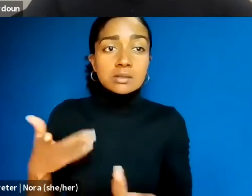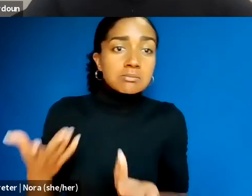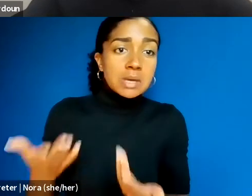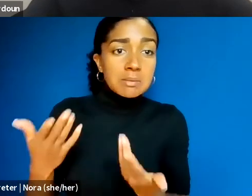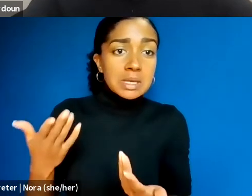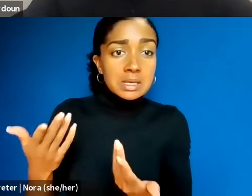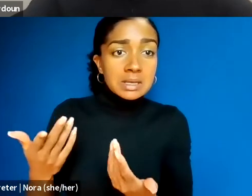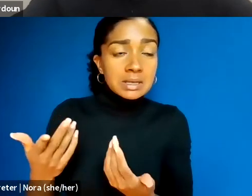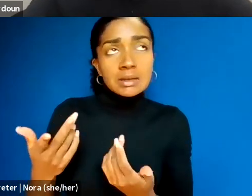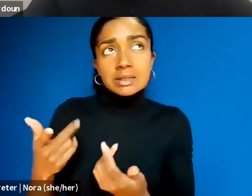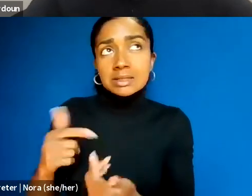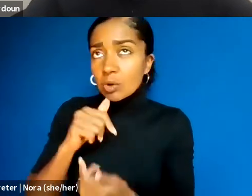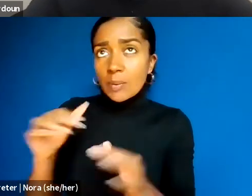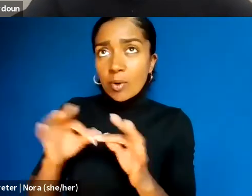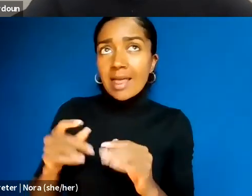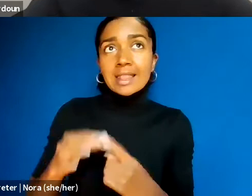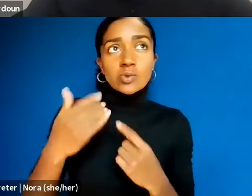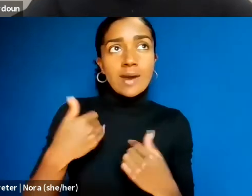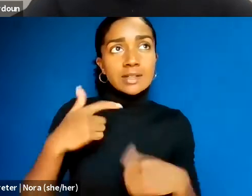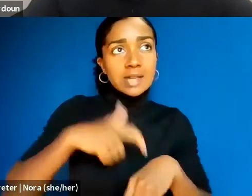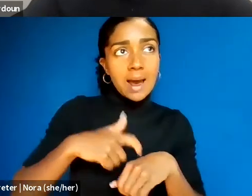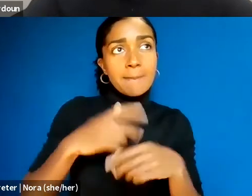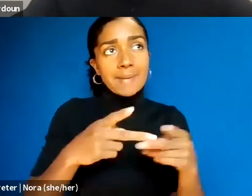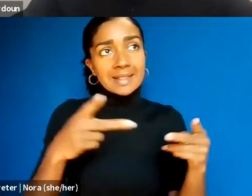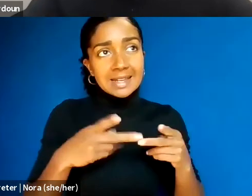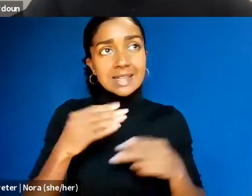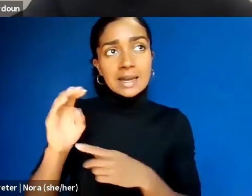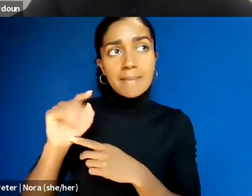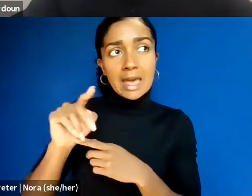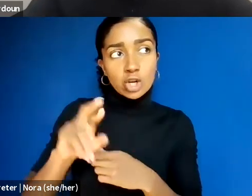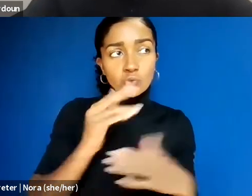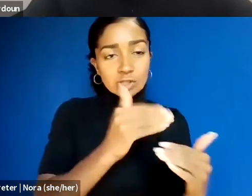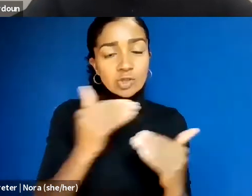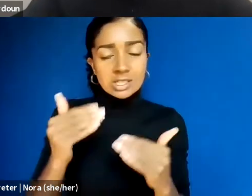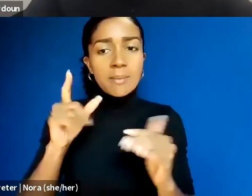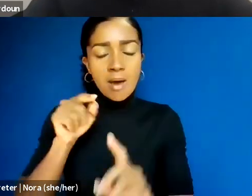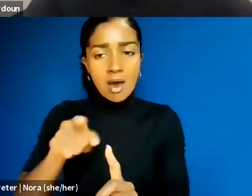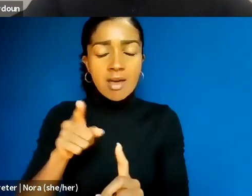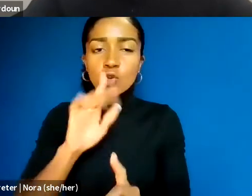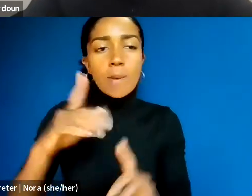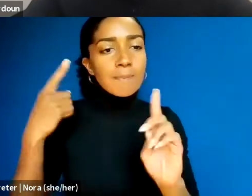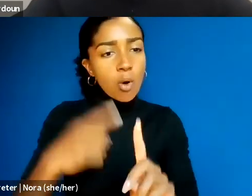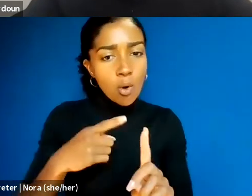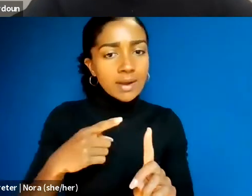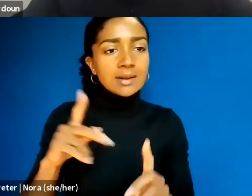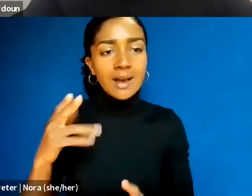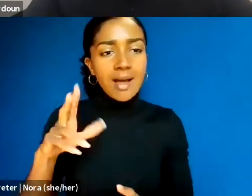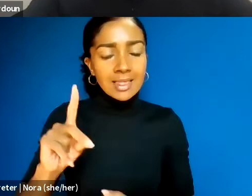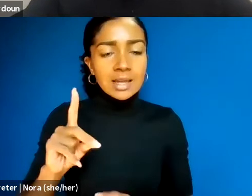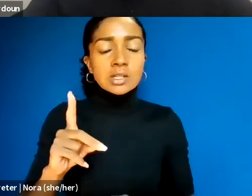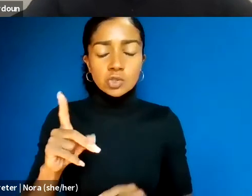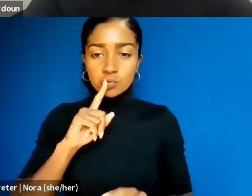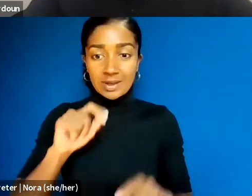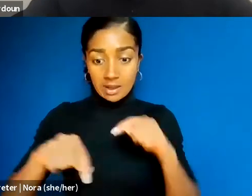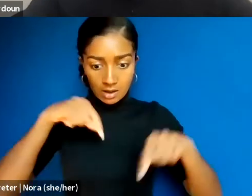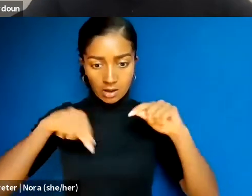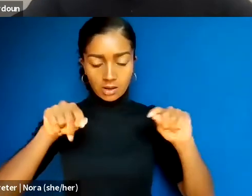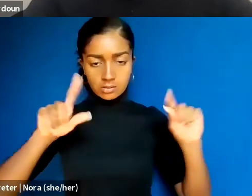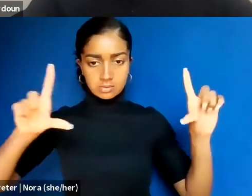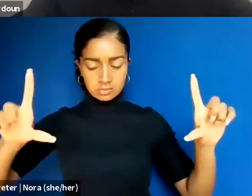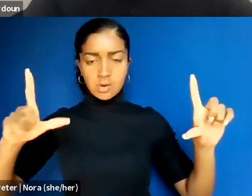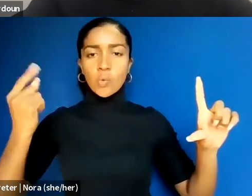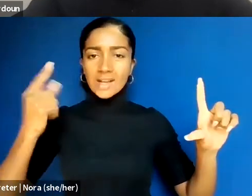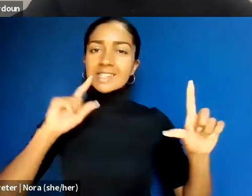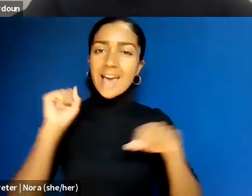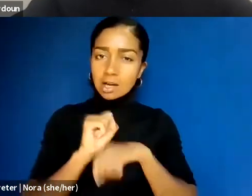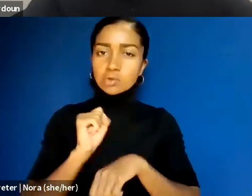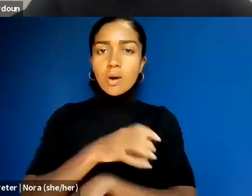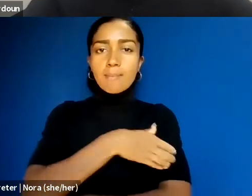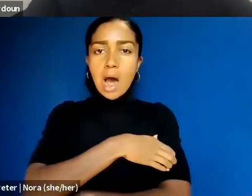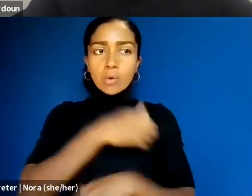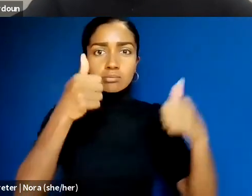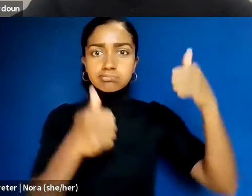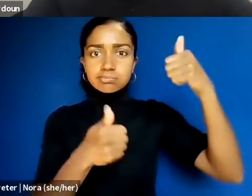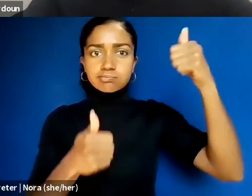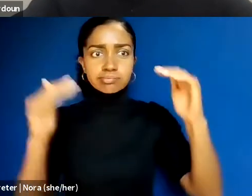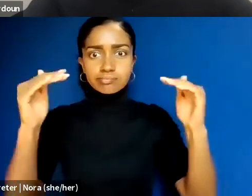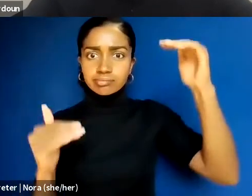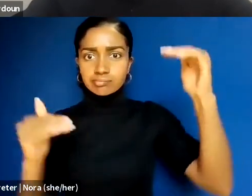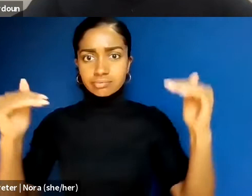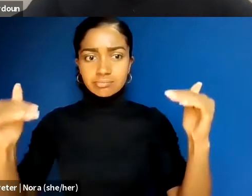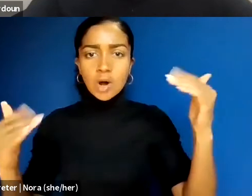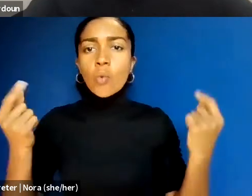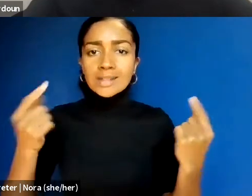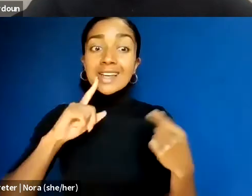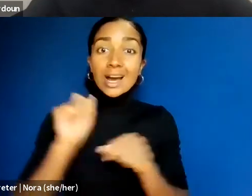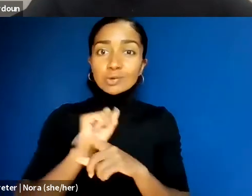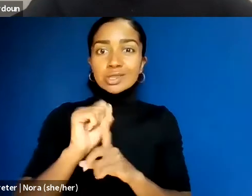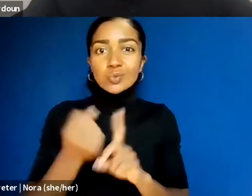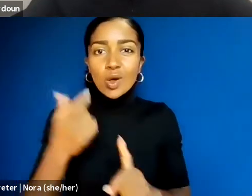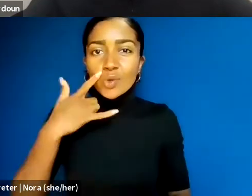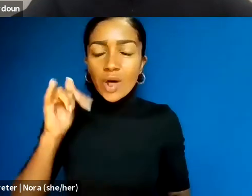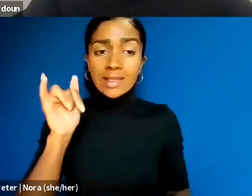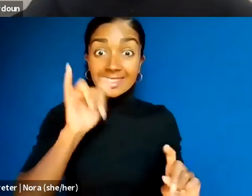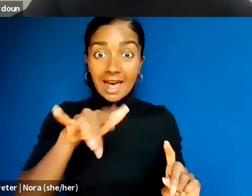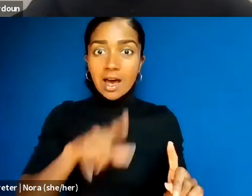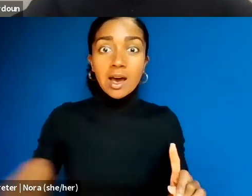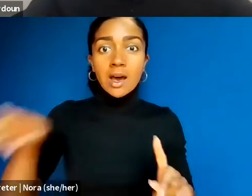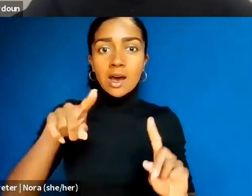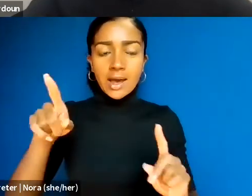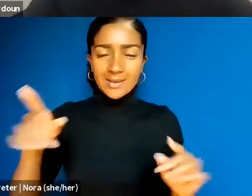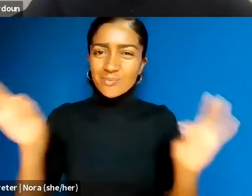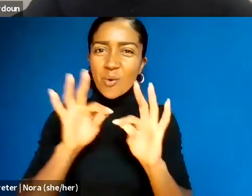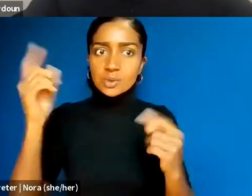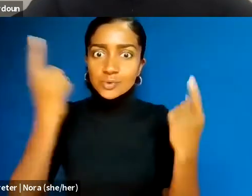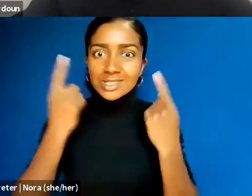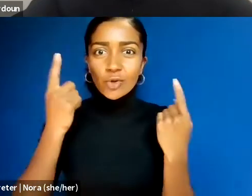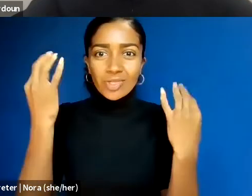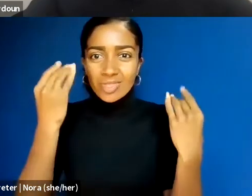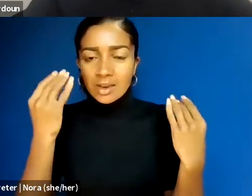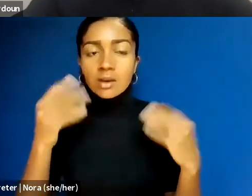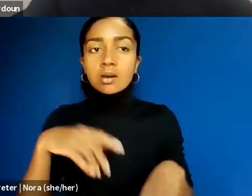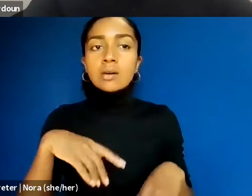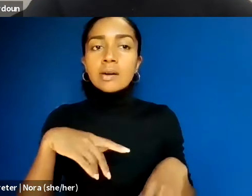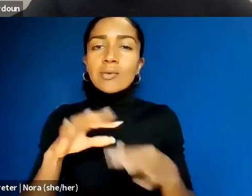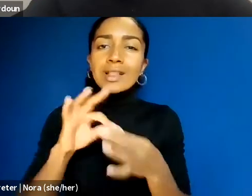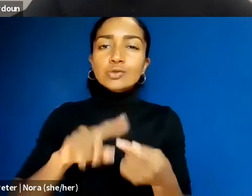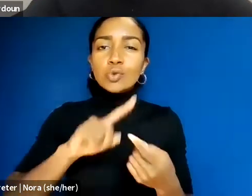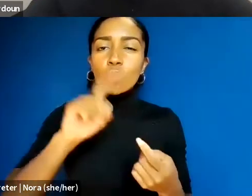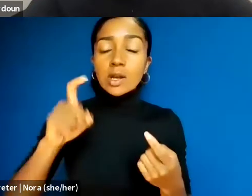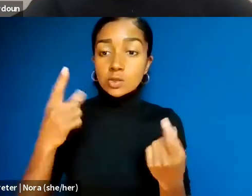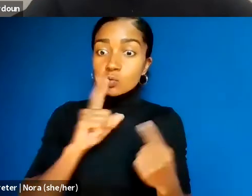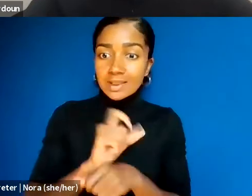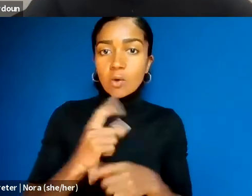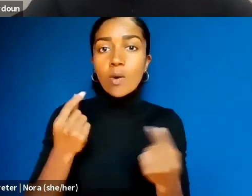All of that have is considered beside the point unless maybe you're in time, place, and manner restrictions maybe. So I think Khaled the point about okay, wait, hold on, what's the actual power structure like? What is the actual situation like is so important and it speaks to the question of looking at what's happening on the ground of critical race theory, that critical race theory does as we were going to earlier, rather than just imagining that this is a process of articulating those beautiful, bright line rule of what constitutes